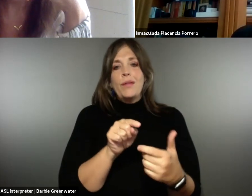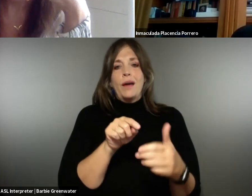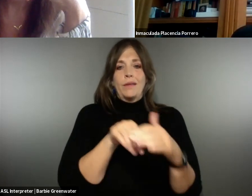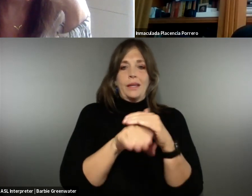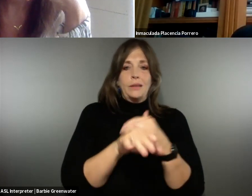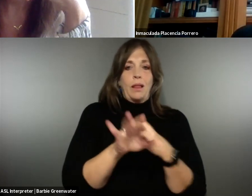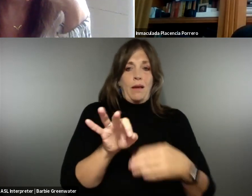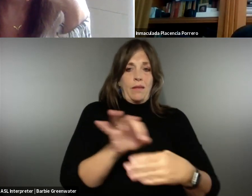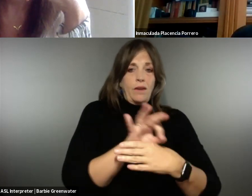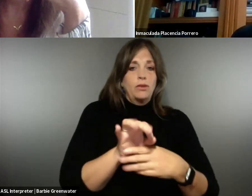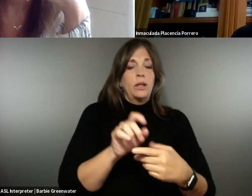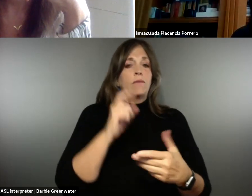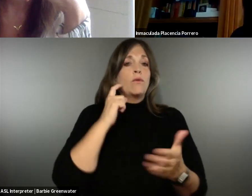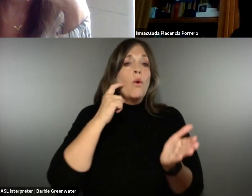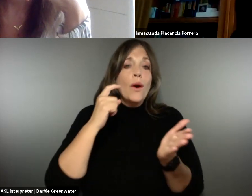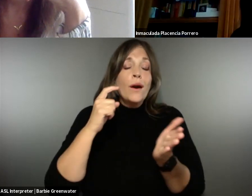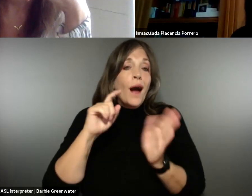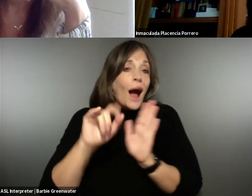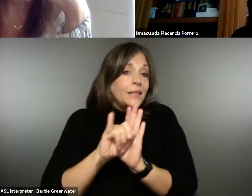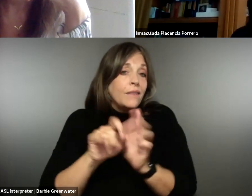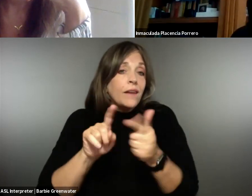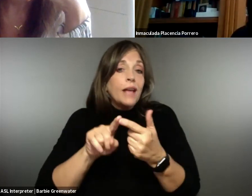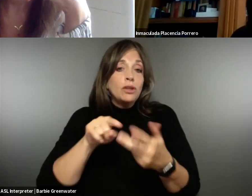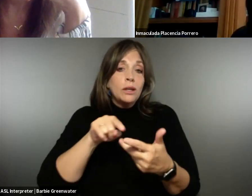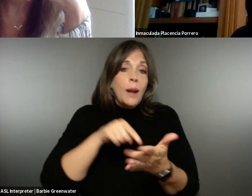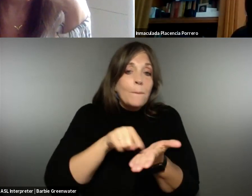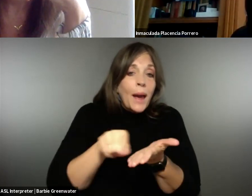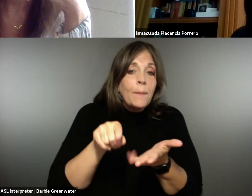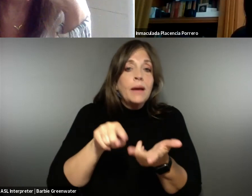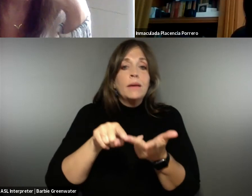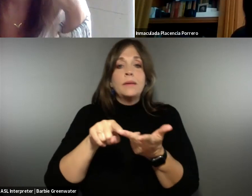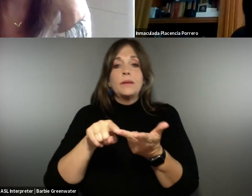the accessibility of the functioning for identification, security,